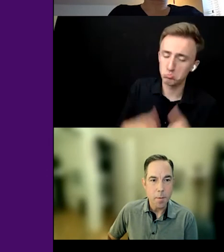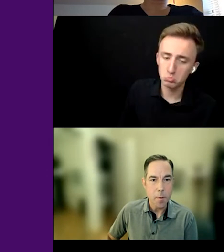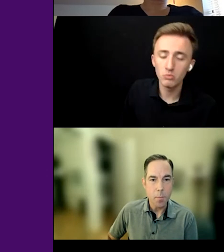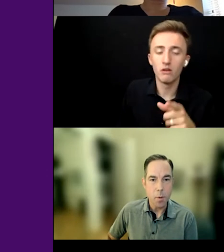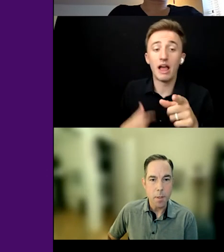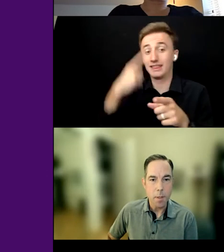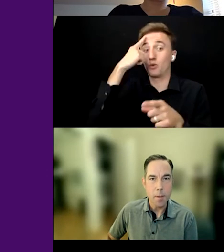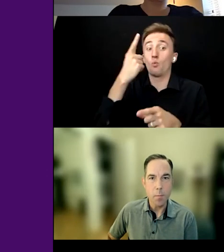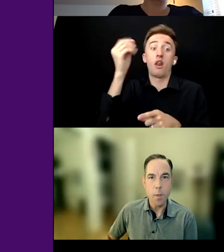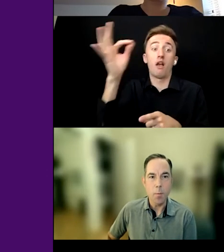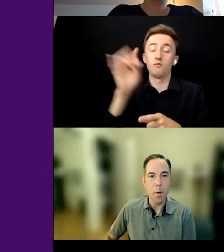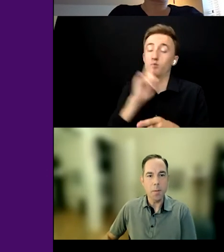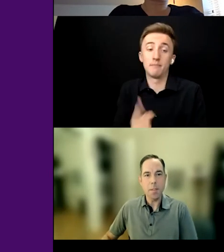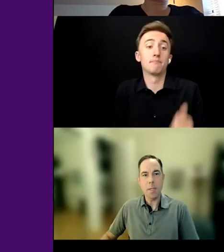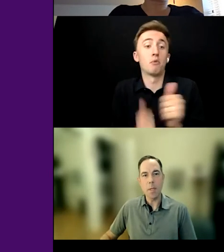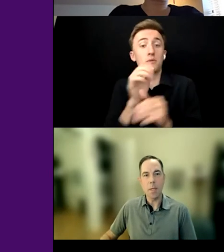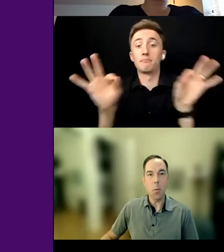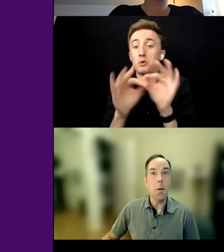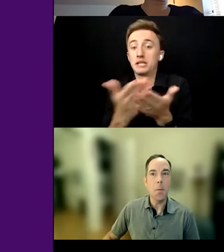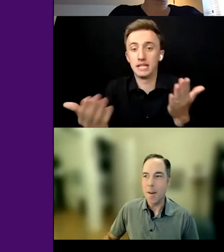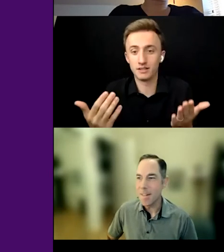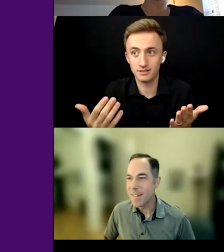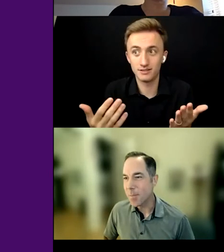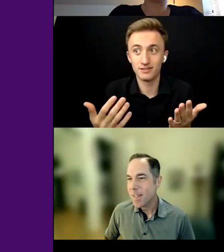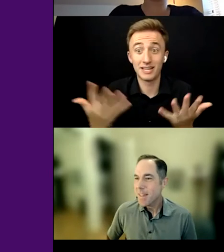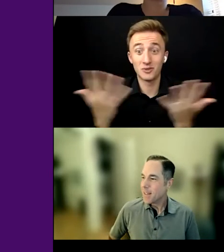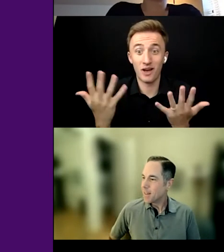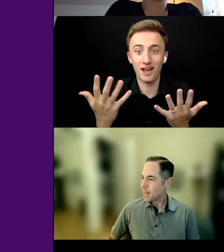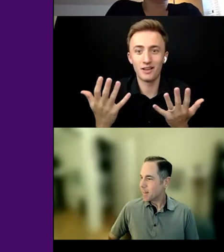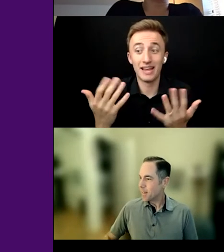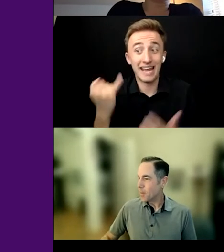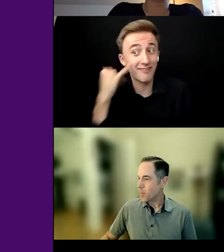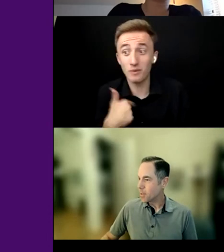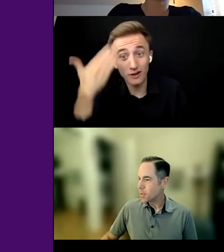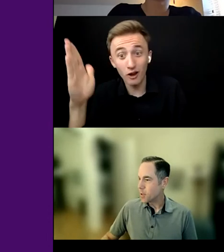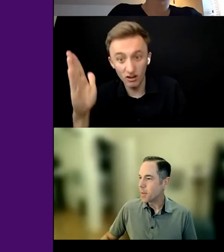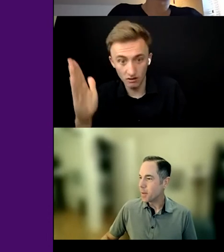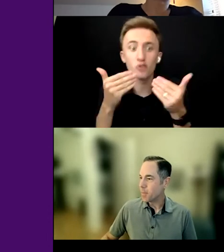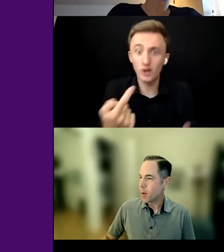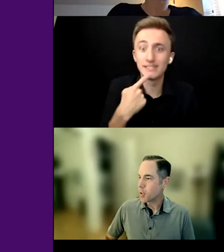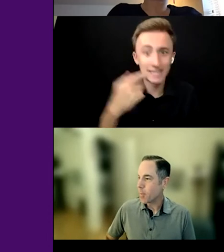the most important things when we don't know is to say we don't know, right? Jonathan from our shop